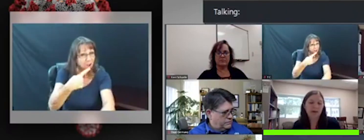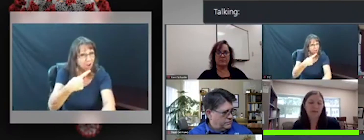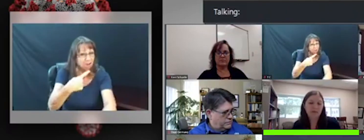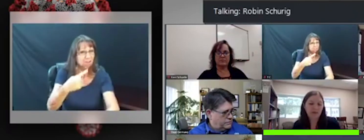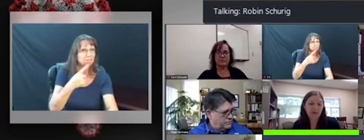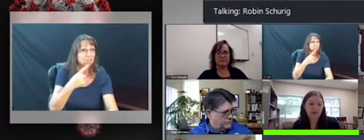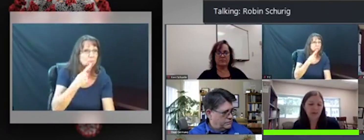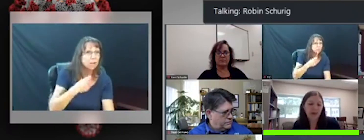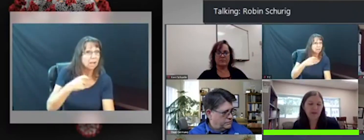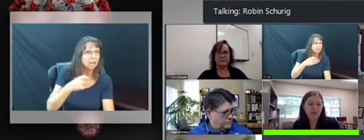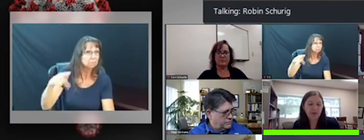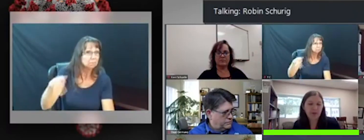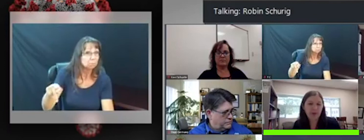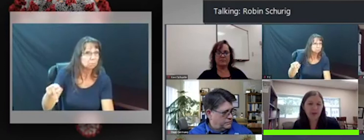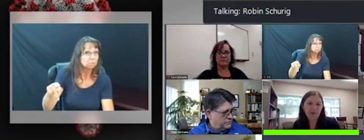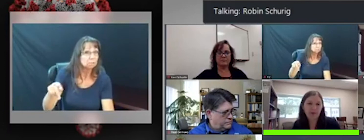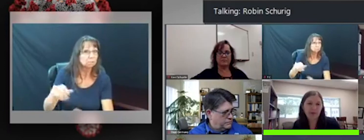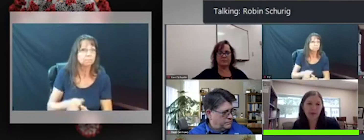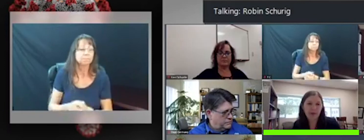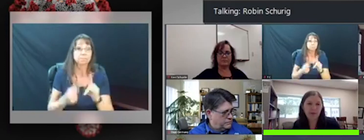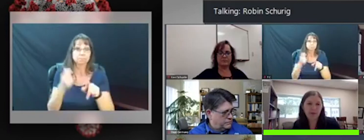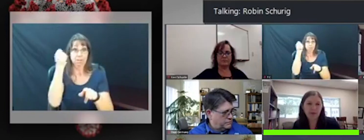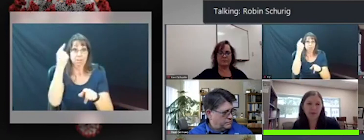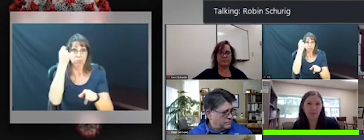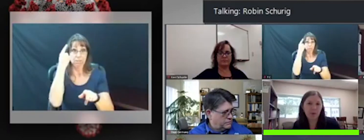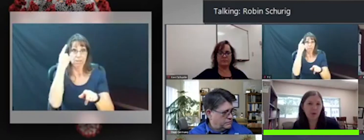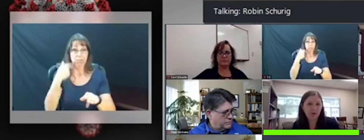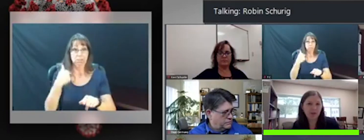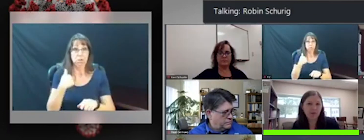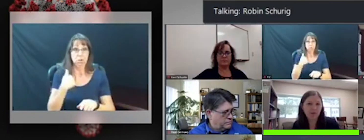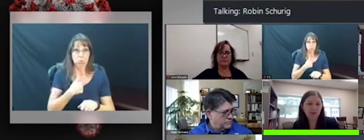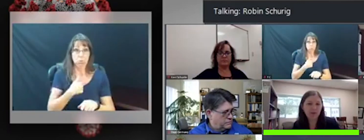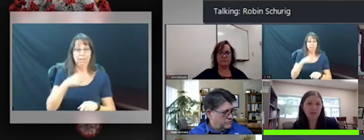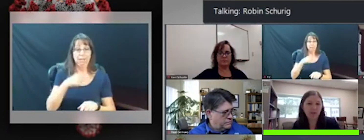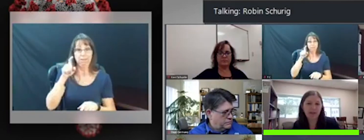So, we have to be in the red for two weeks before they can move us to a more restrictive tier and so